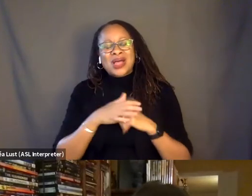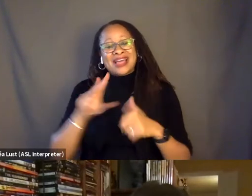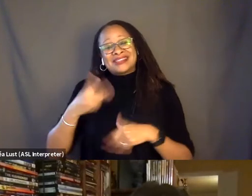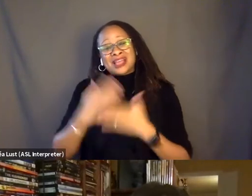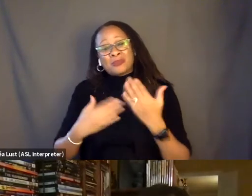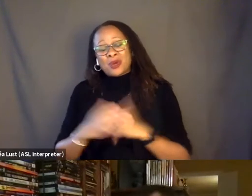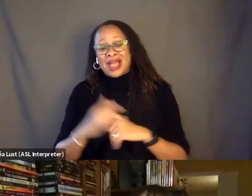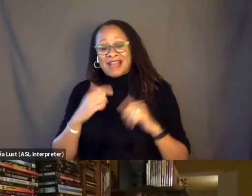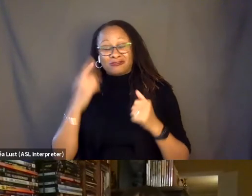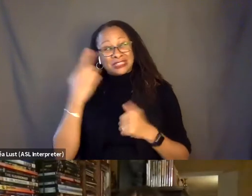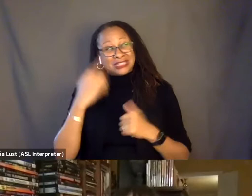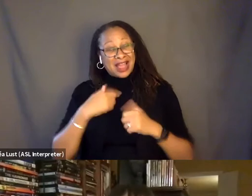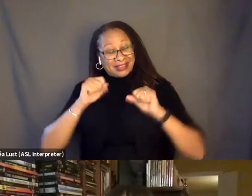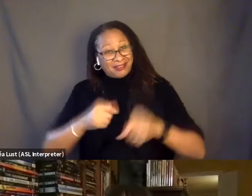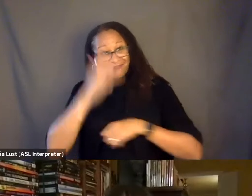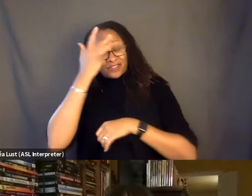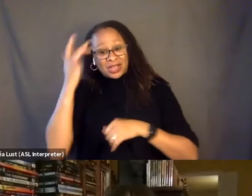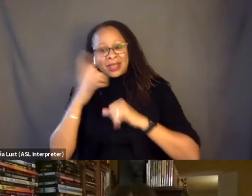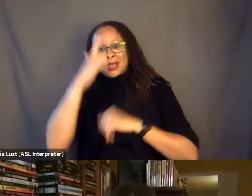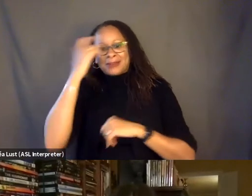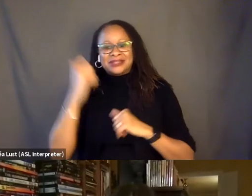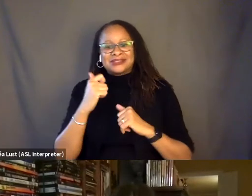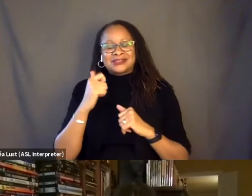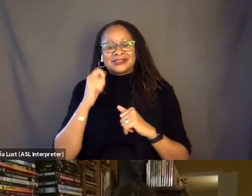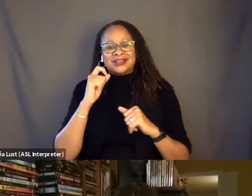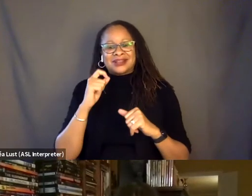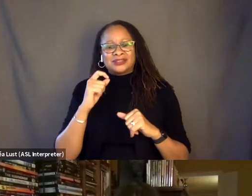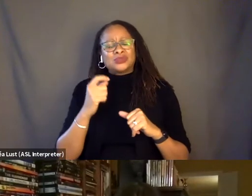I could forget is because I could, two things about Ramona.